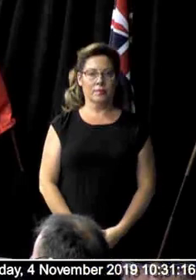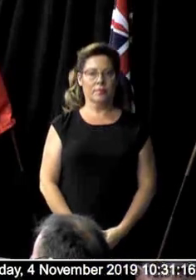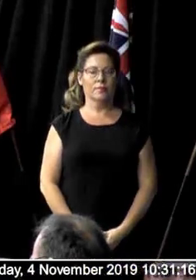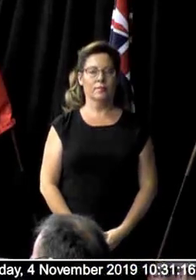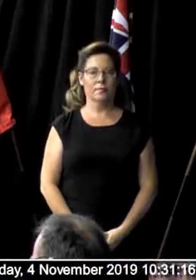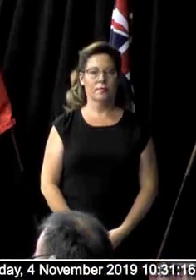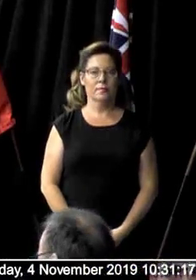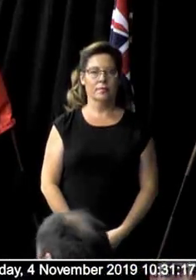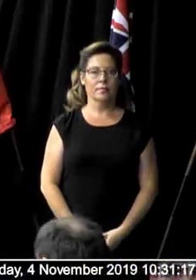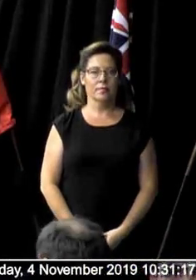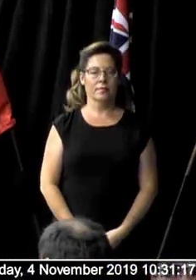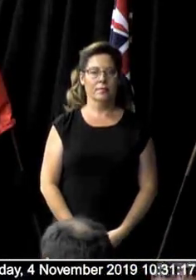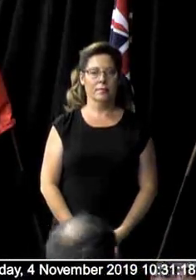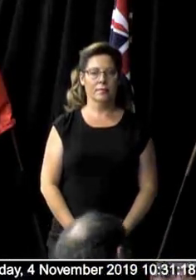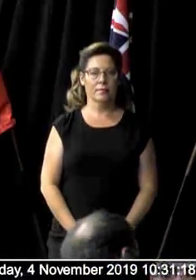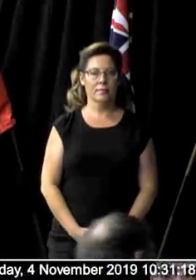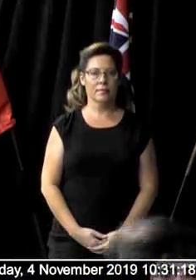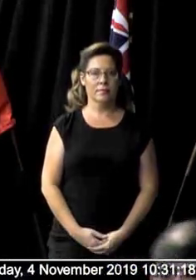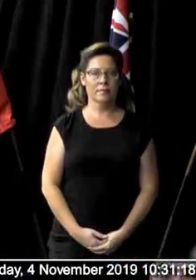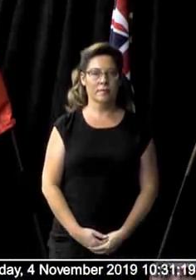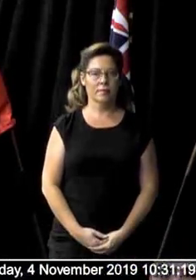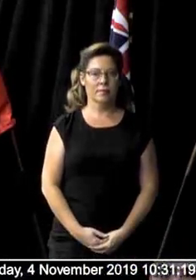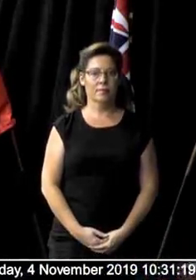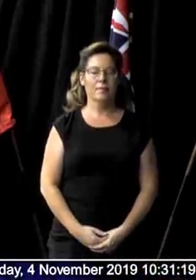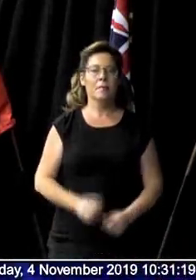My name is Ronald Sackville. I am the Chair of the Royal Commission.